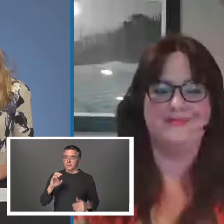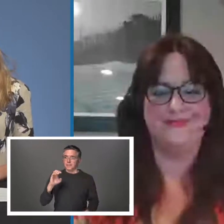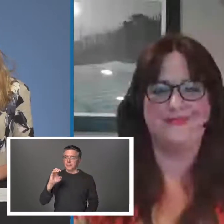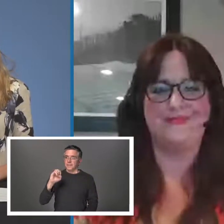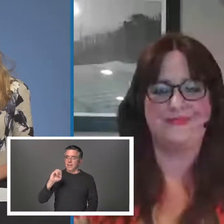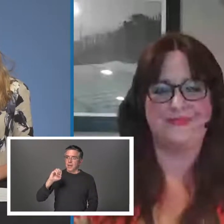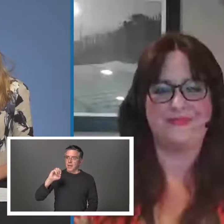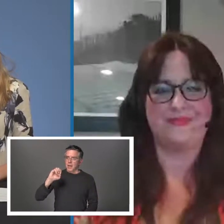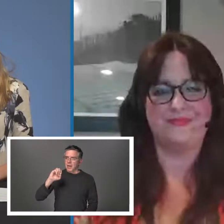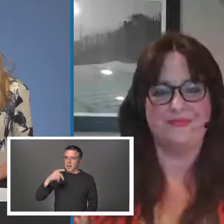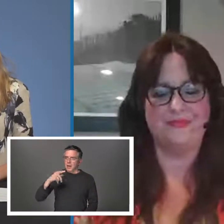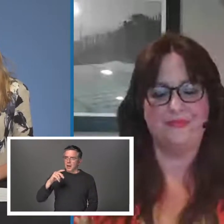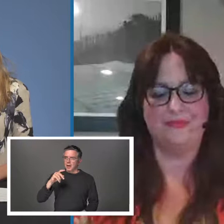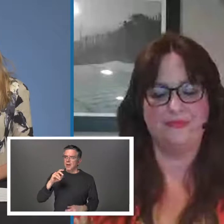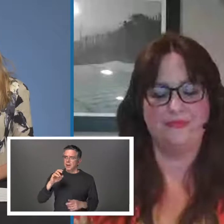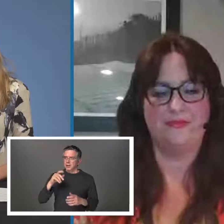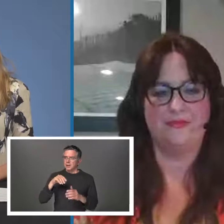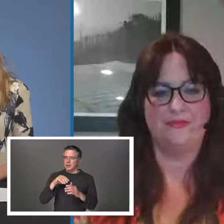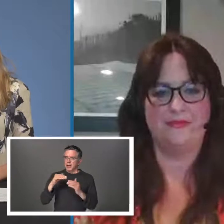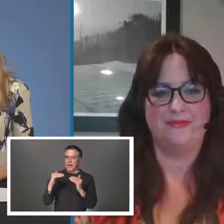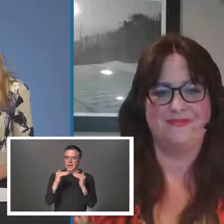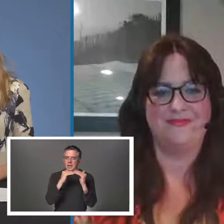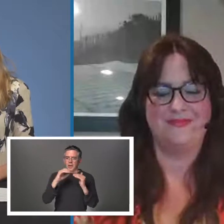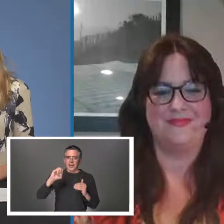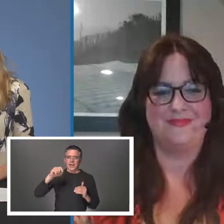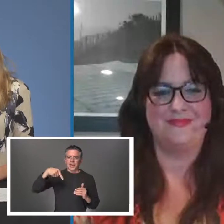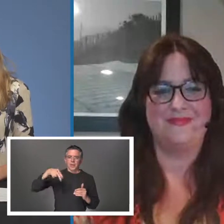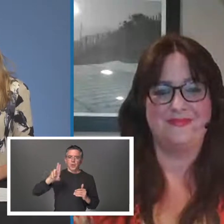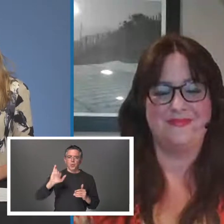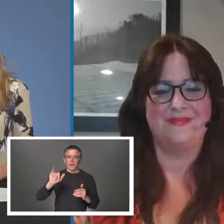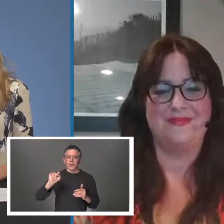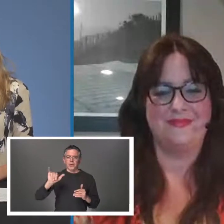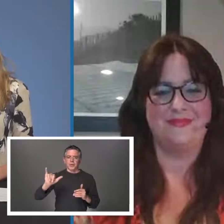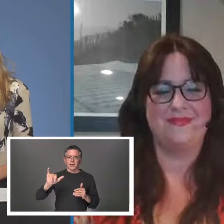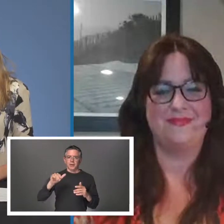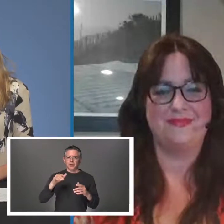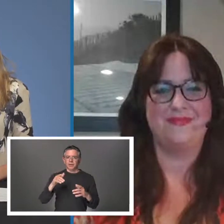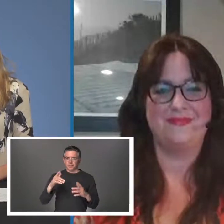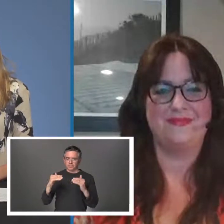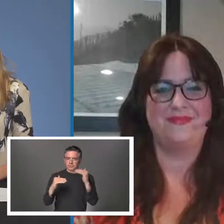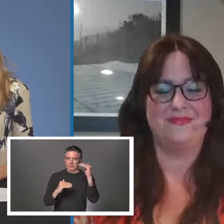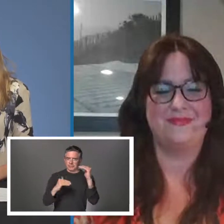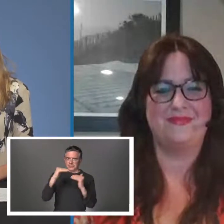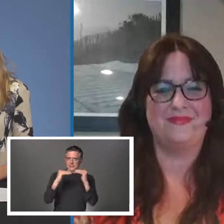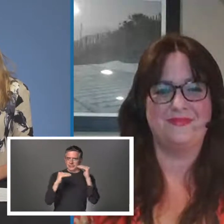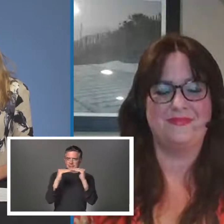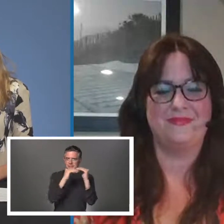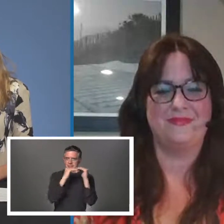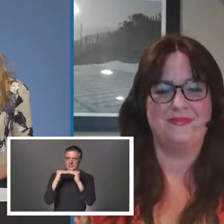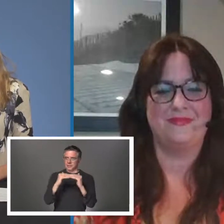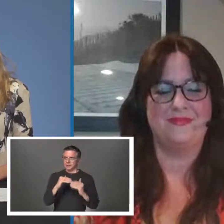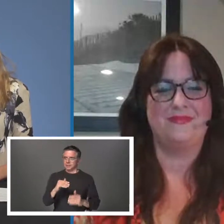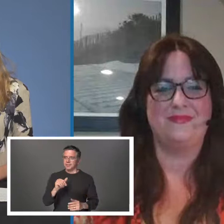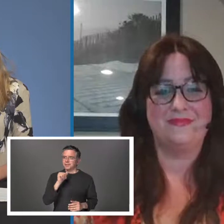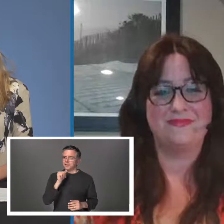Yes, well, we may not all be experts in vaccination, we are experts on our own experiences,